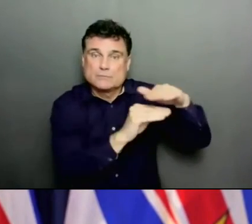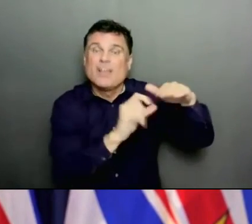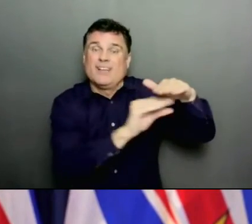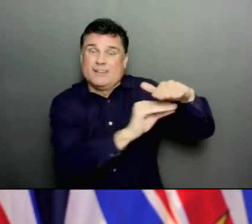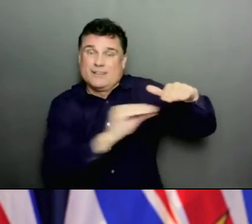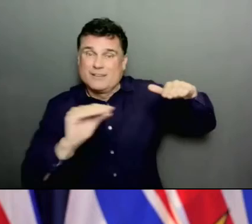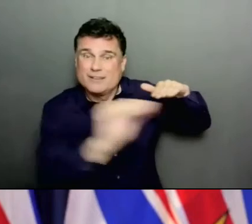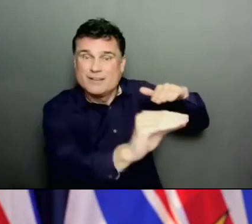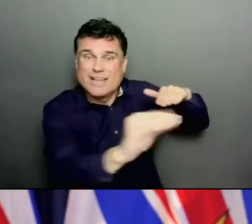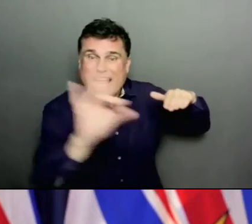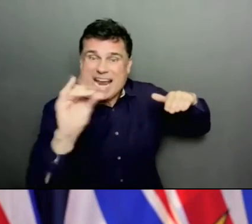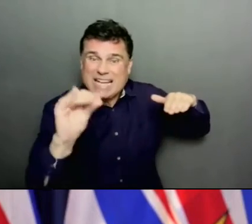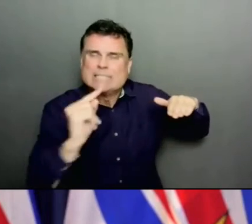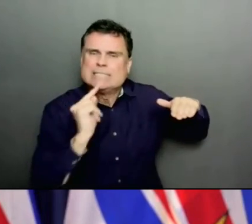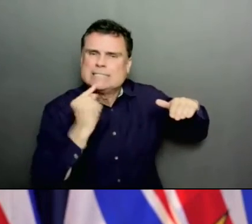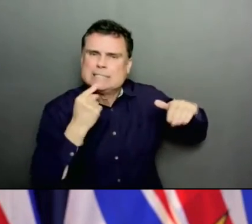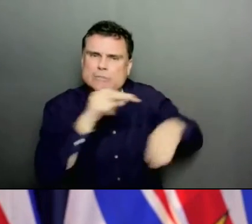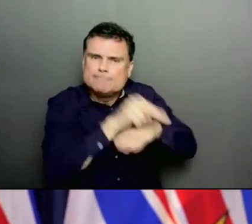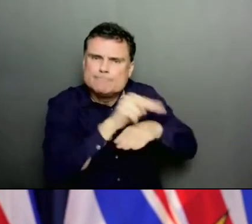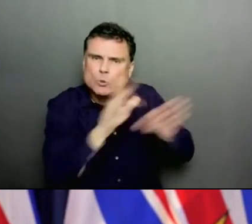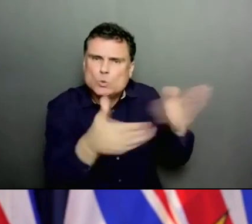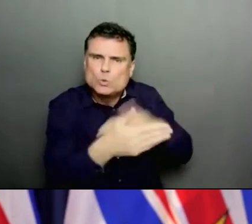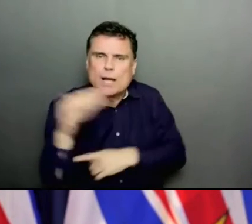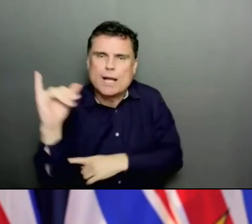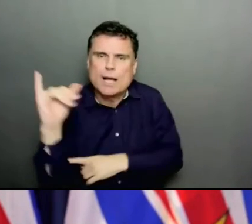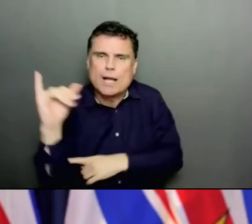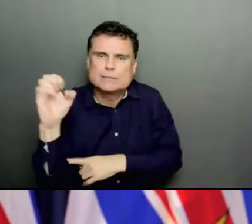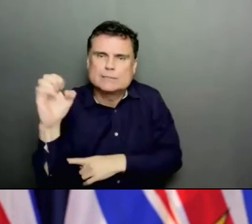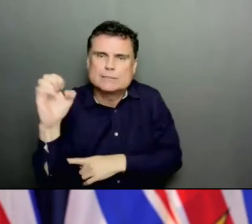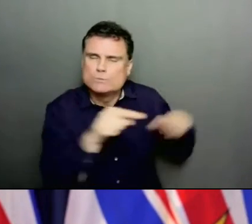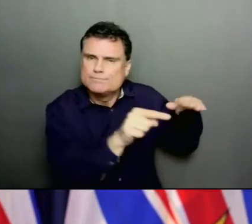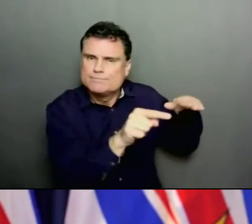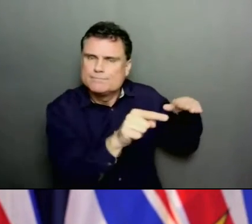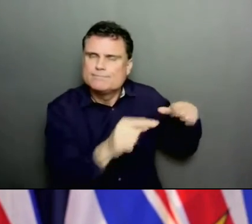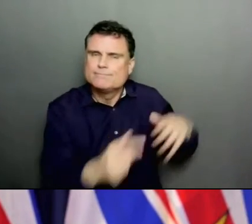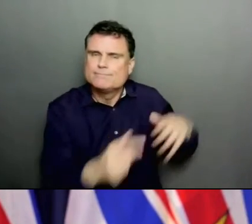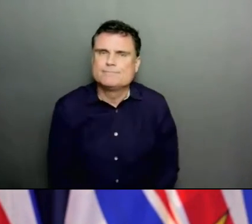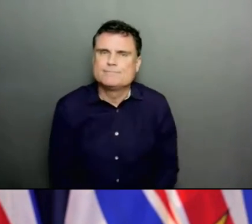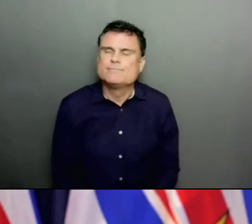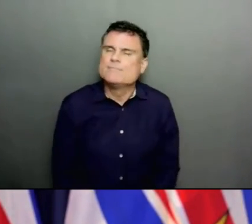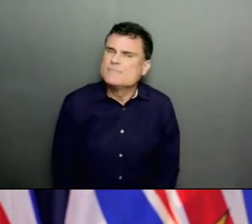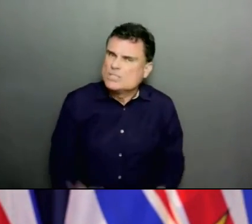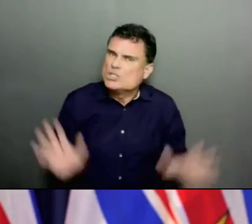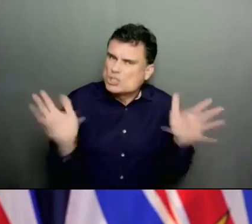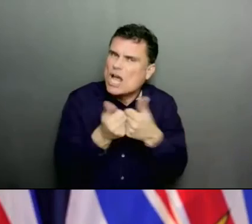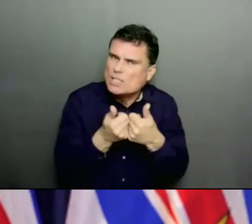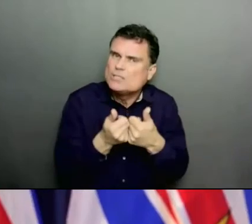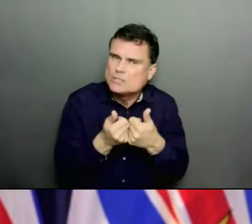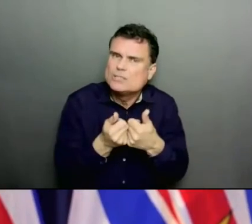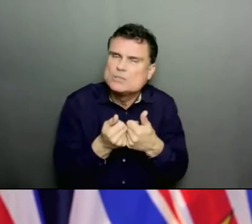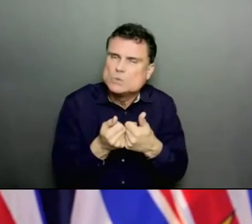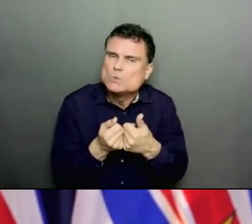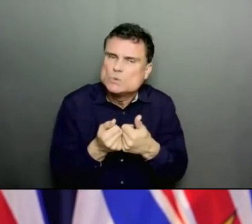that presents real challenges. One of the things we prepared for in March and is reflected in